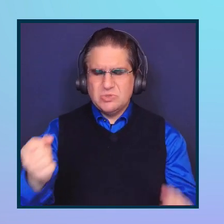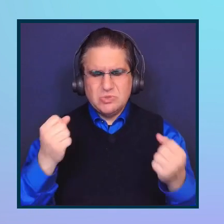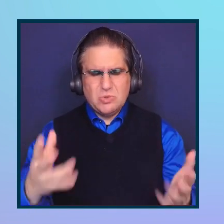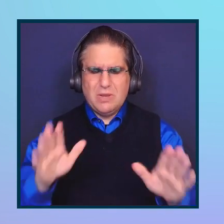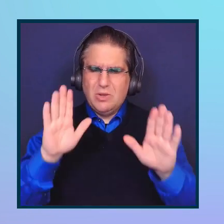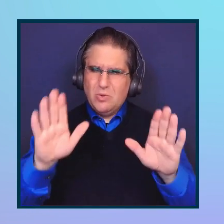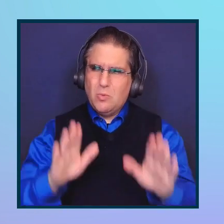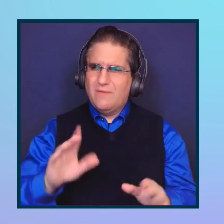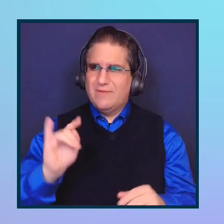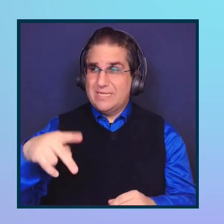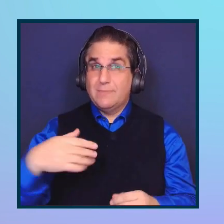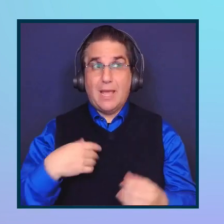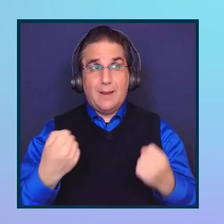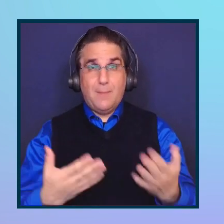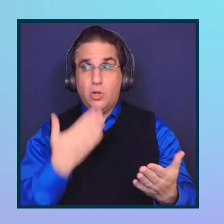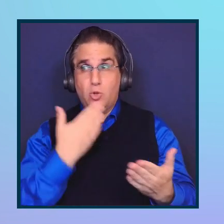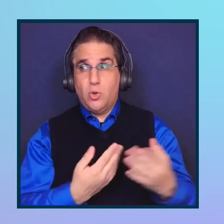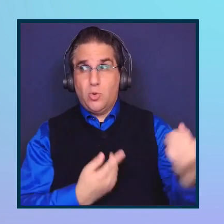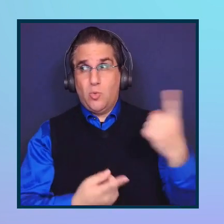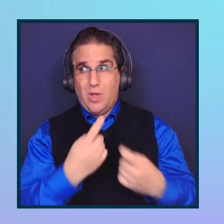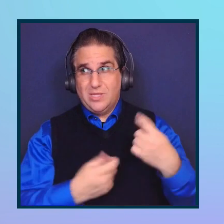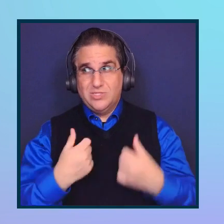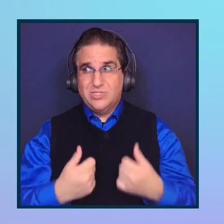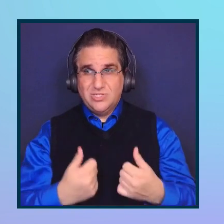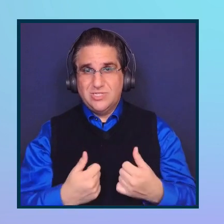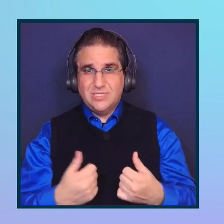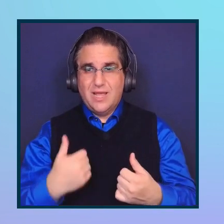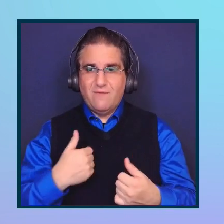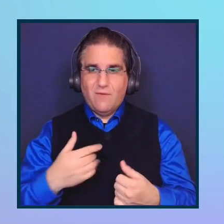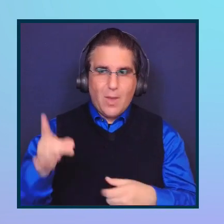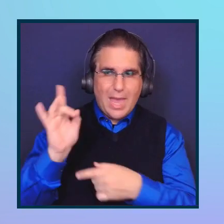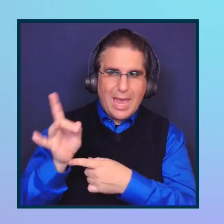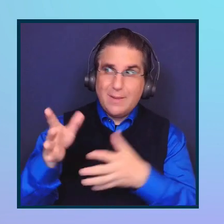We also have a lot of great questions and about eight minutes or so to get through them.